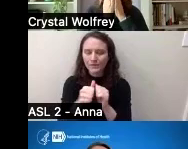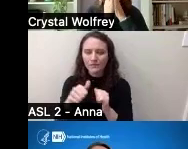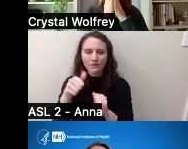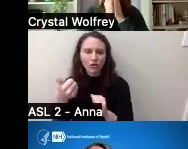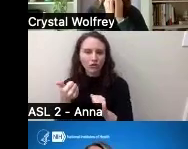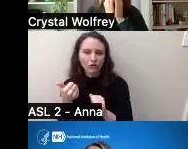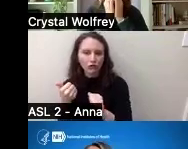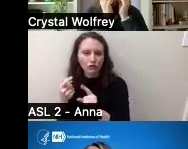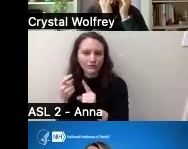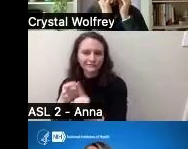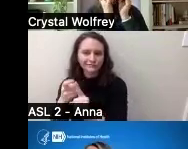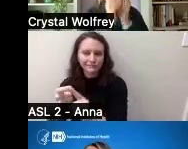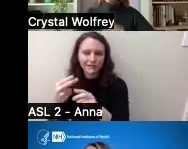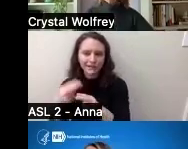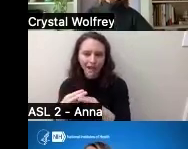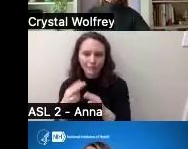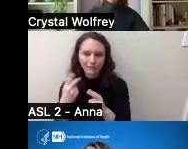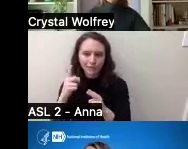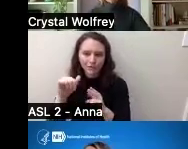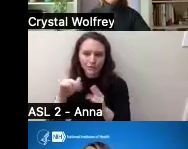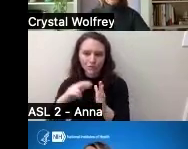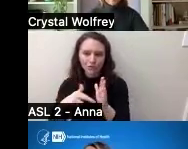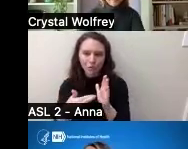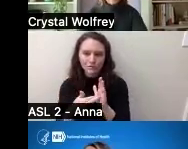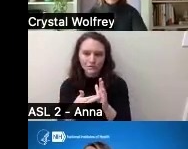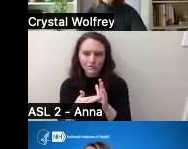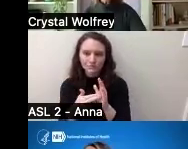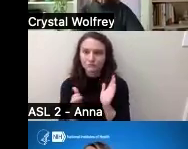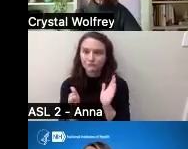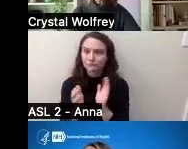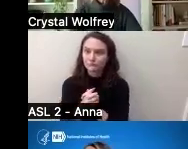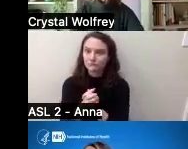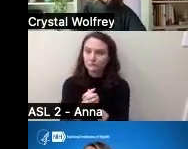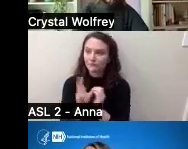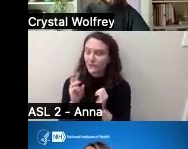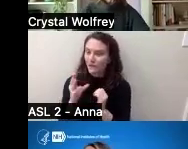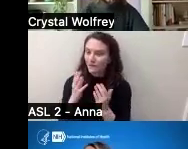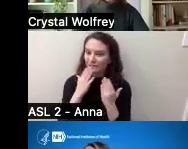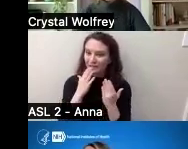Crystal Wolfrey: Oh, my. Thank you. That's seriously testing my years of knowledge. So .. .